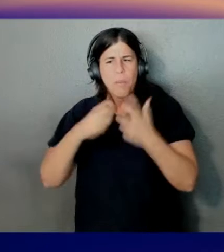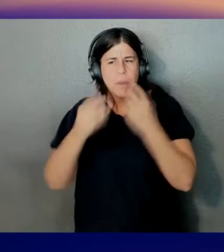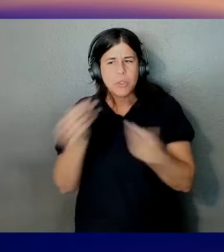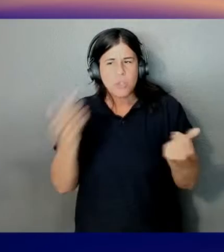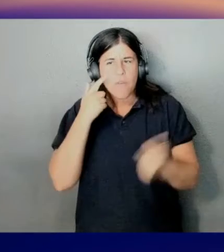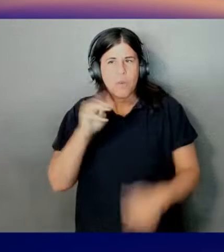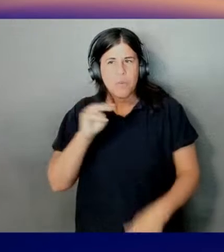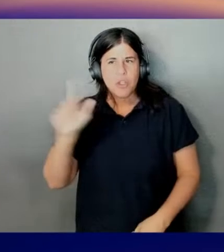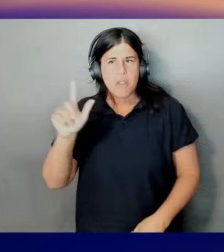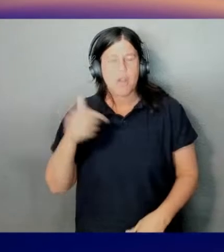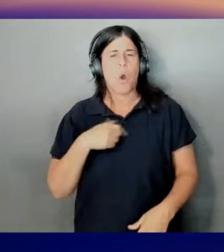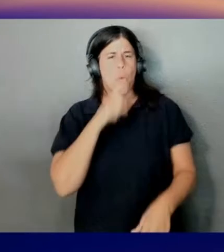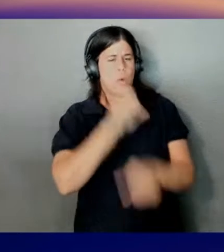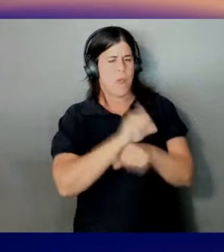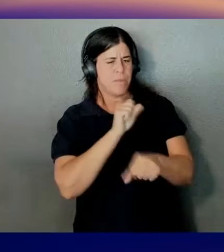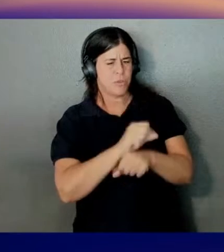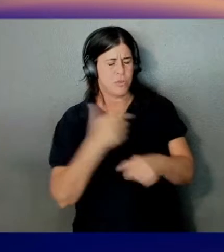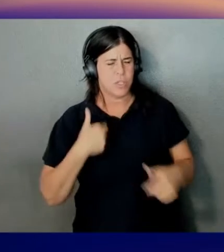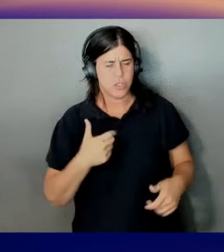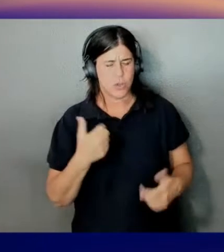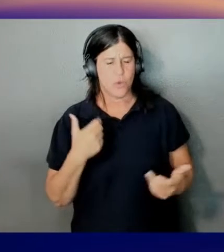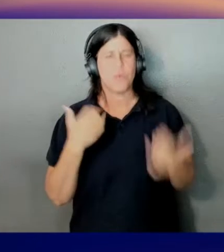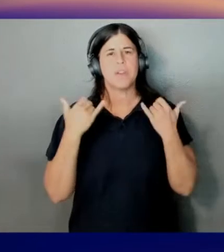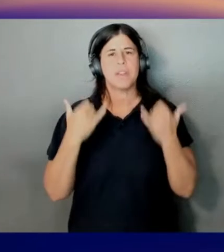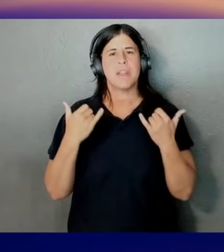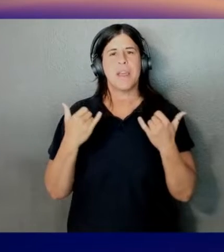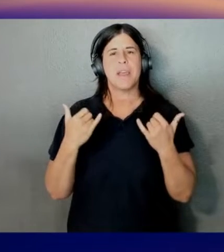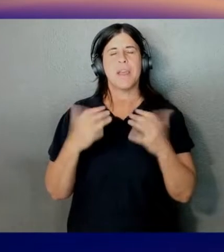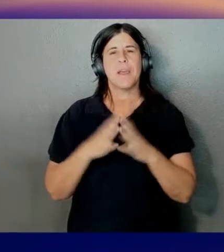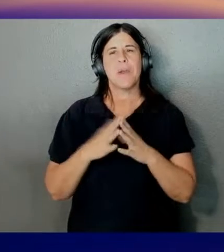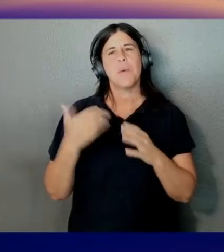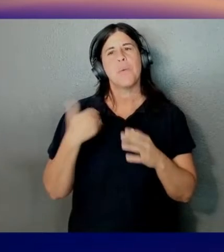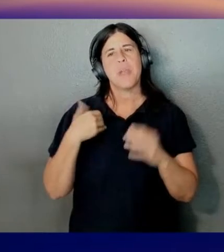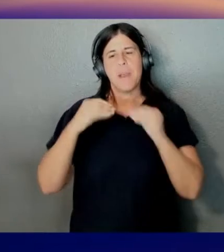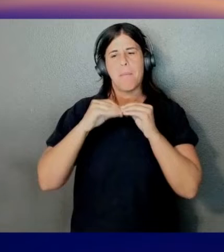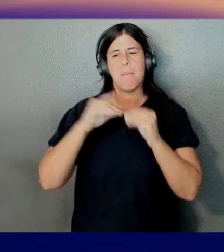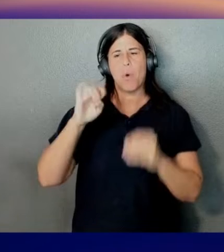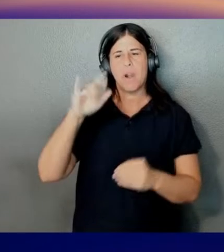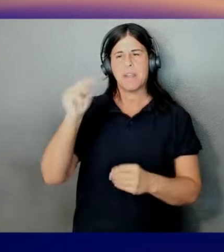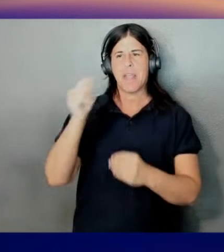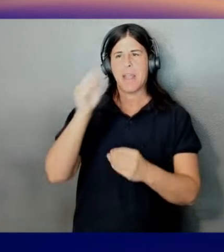Absolutely. So, you know today we have more data generated in an hour,